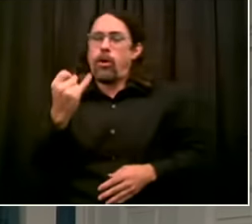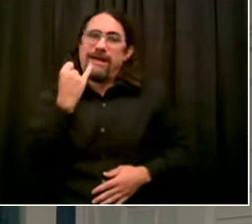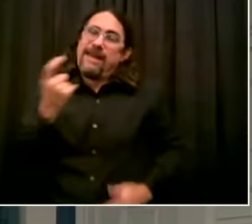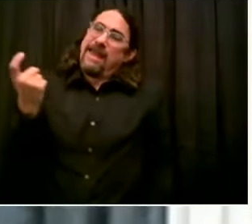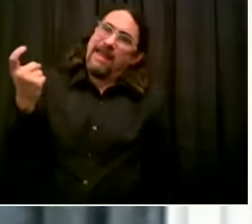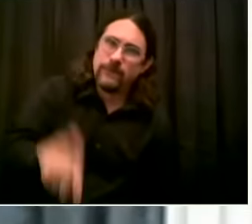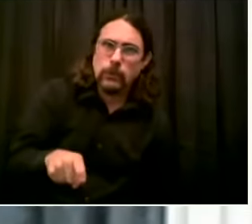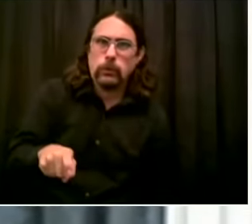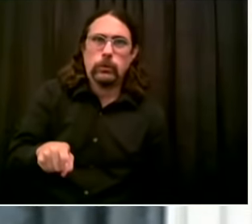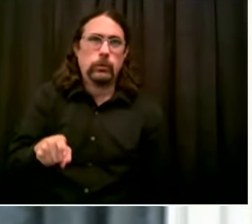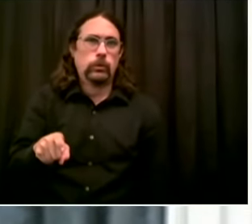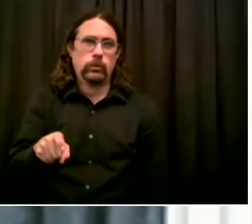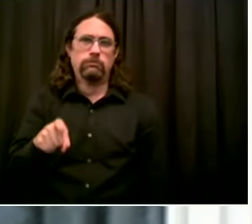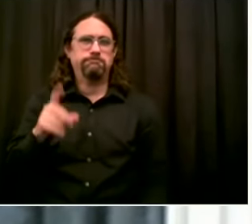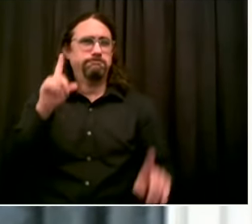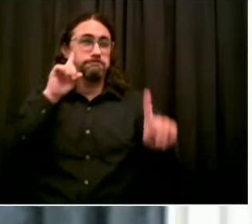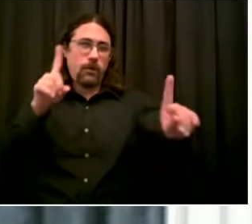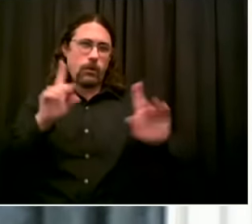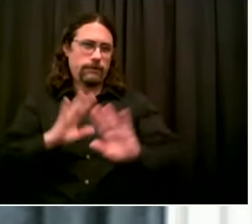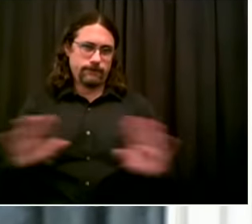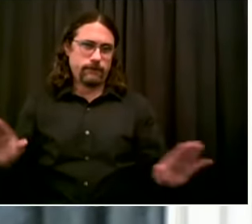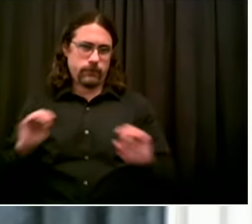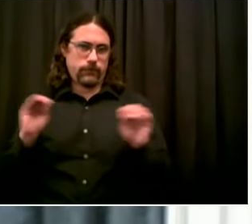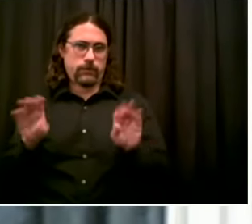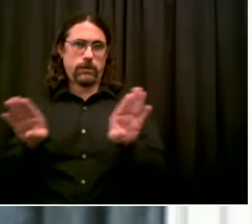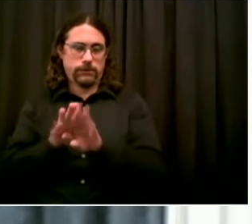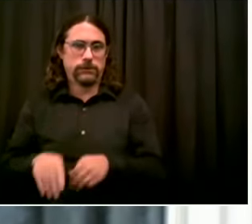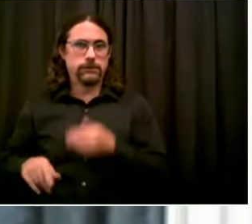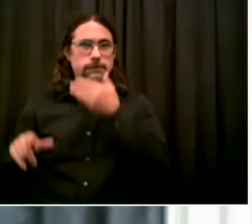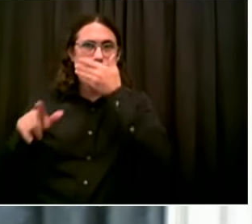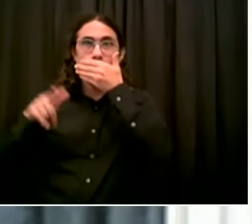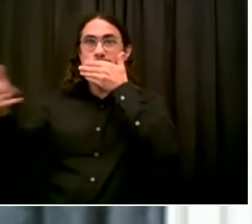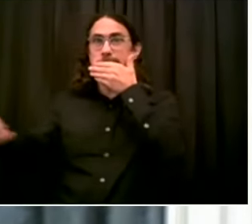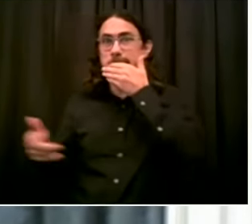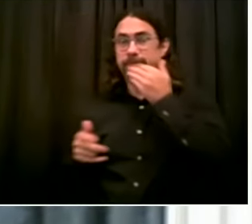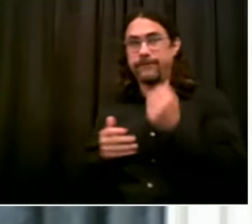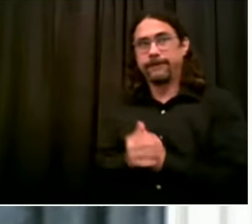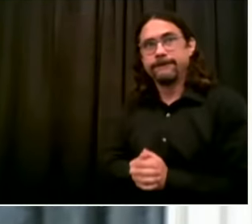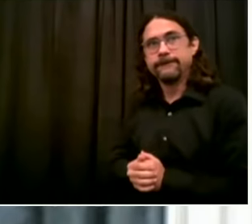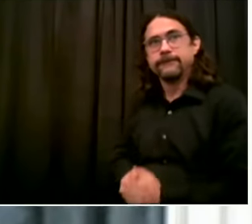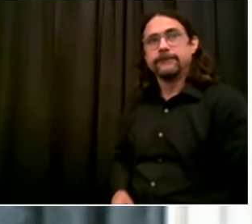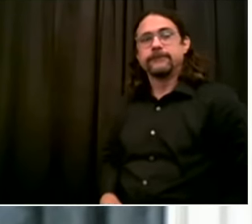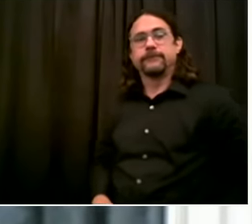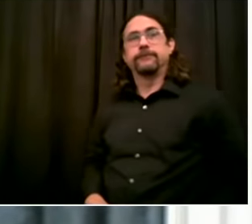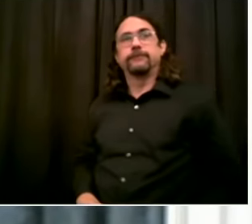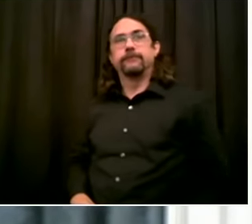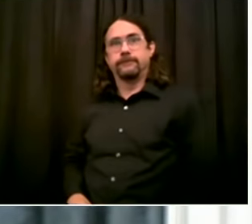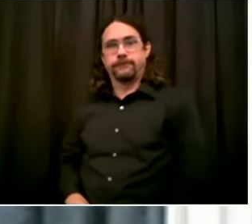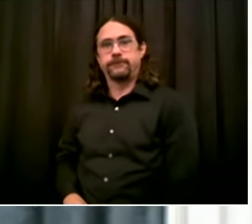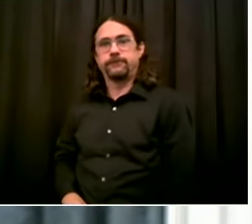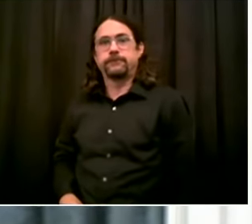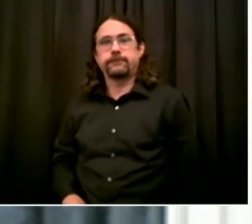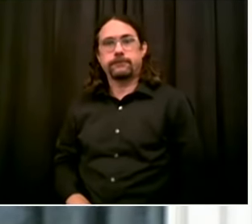NINE ZP ICODES WE CAN UTRN THE TSIUATION OARU ND